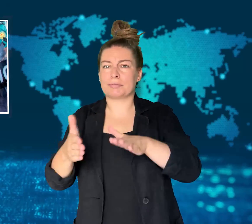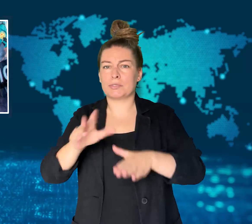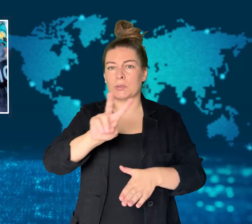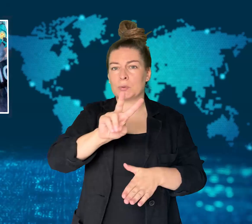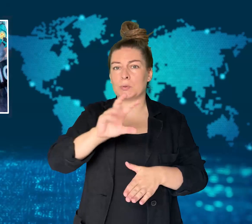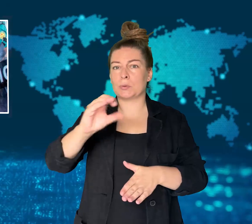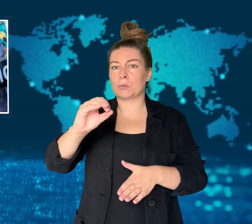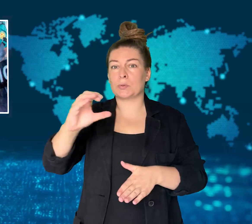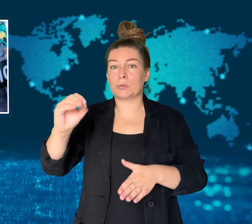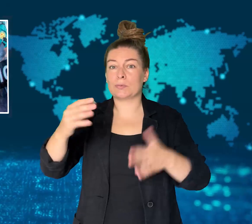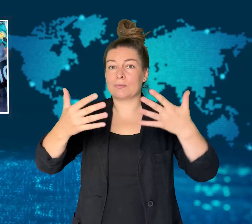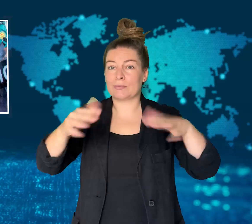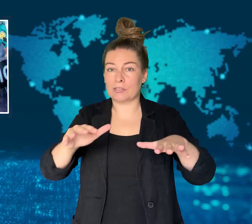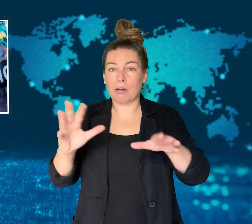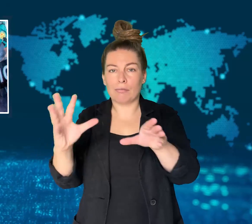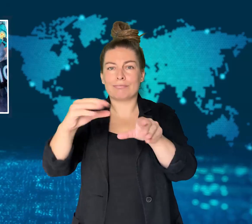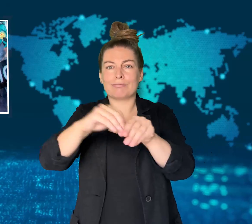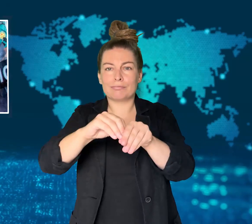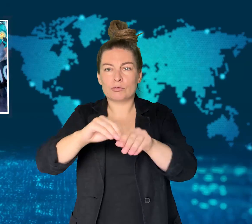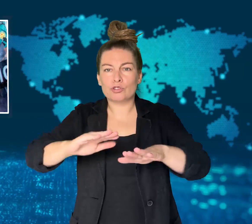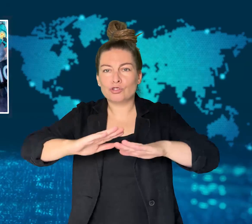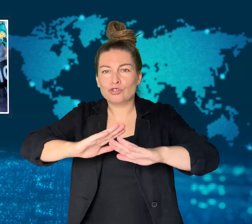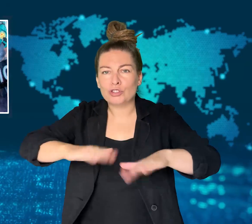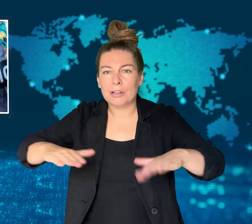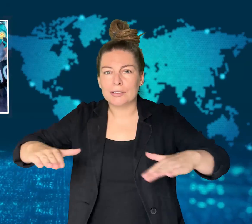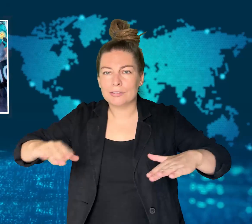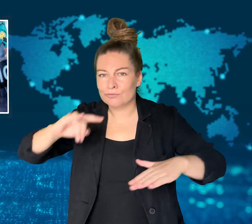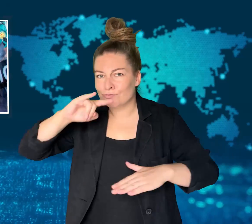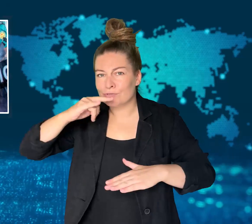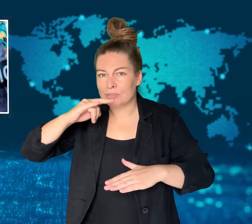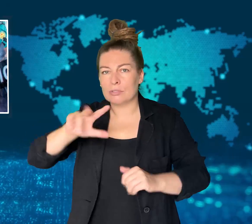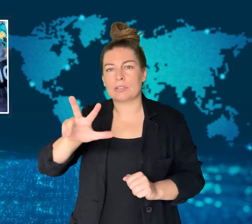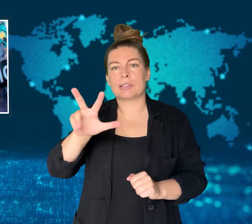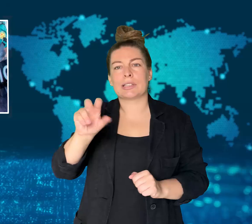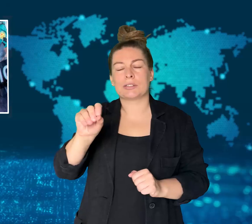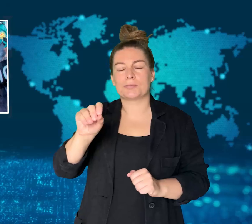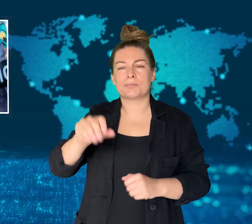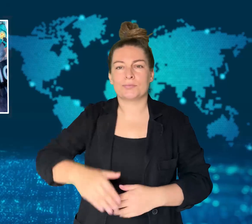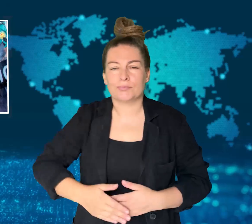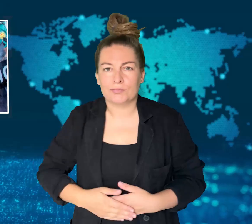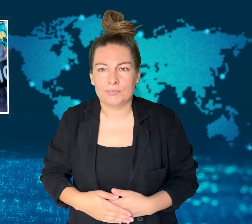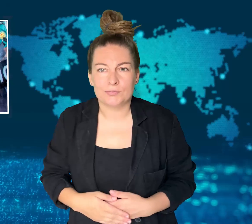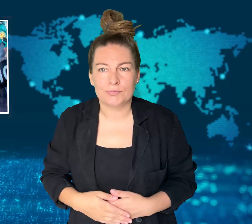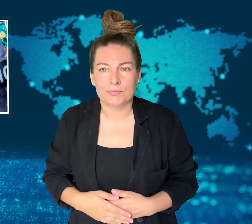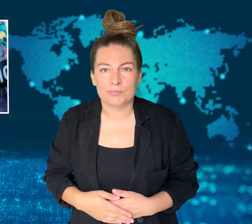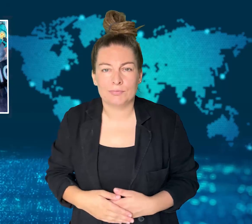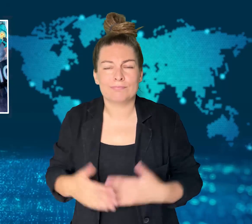were killed since July.